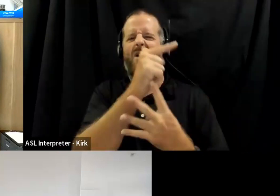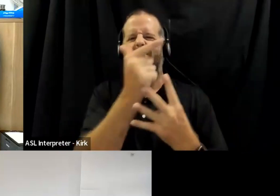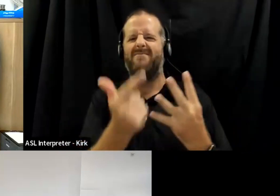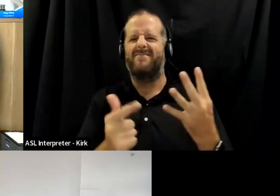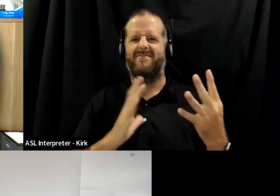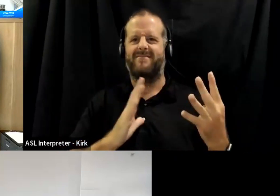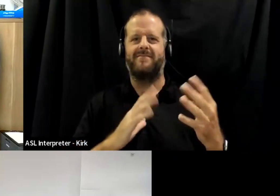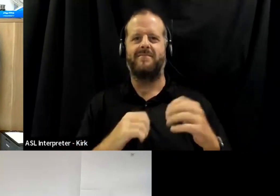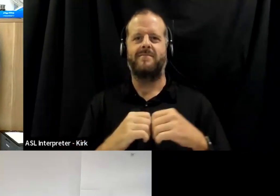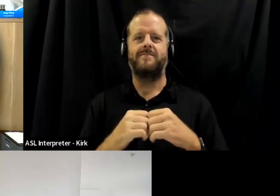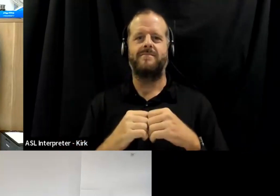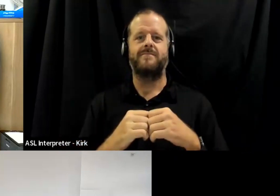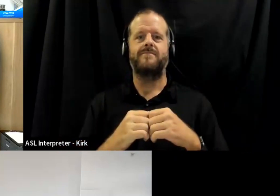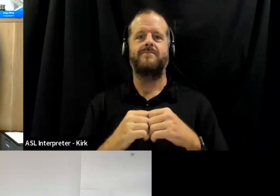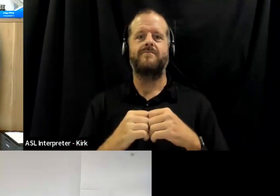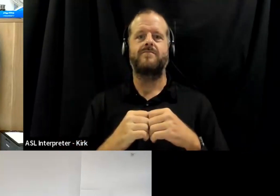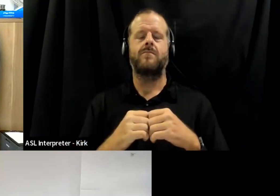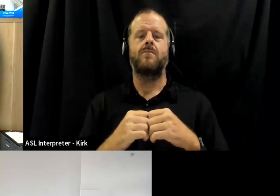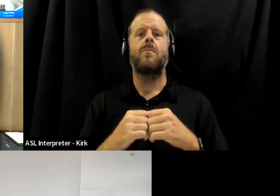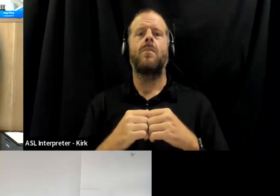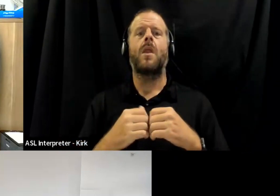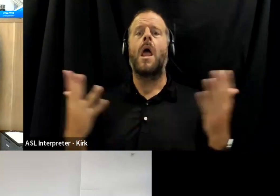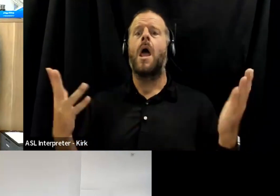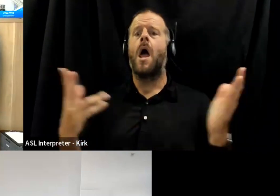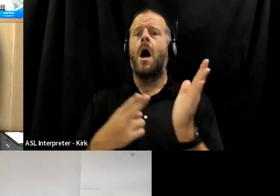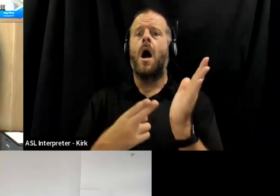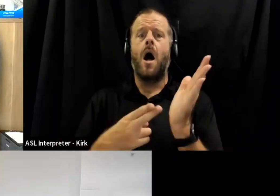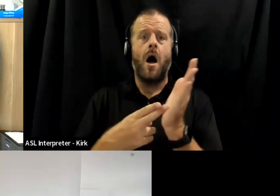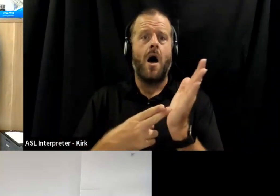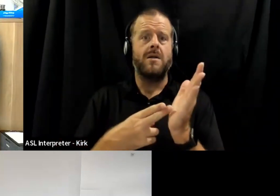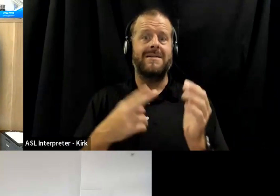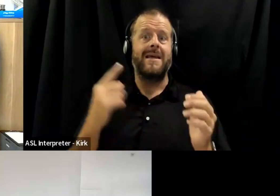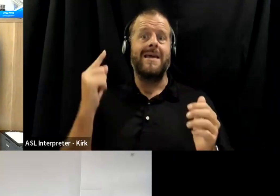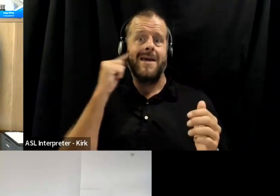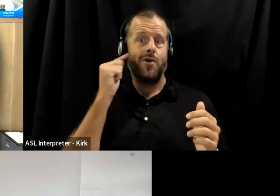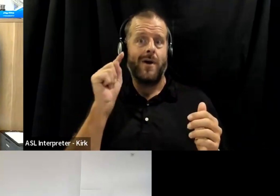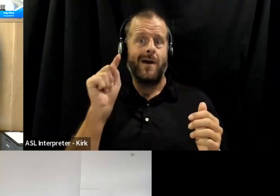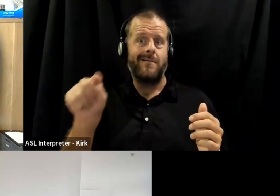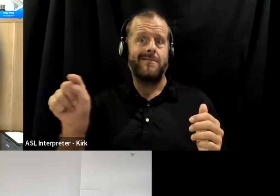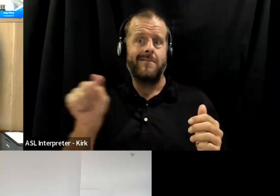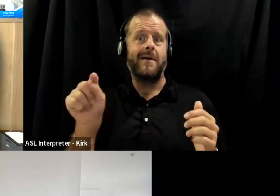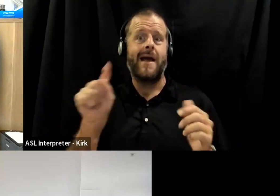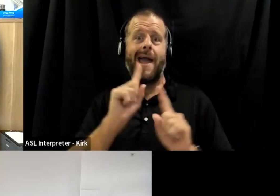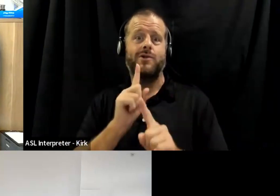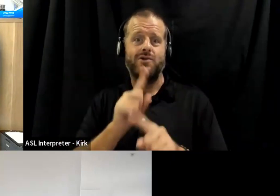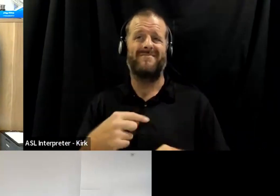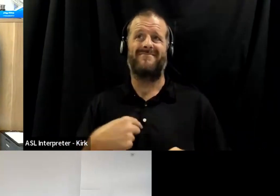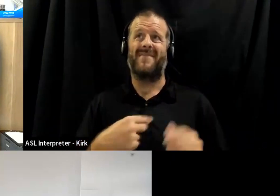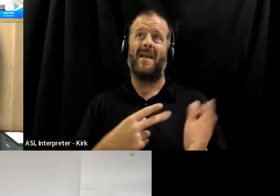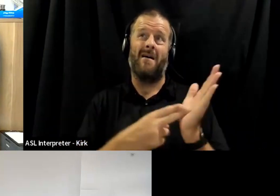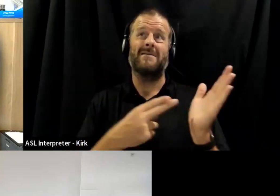, yeah, so it's honestly hearing the other answers, I, I honestly feel, I'm going to say it like I feel